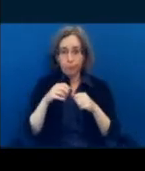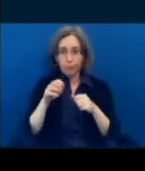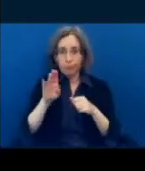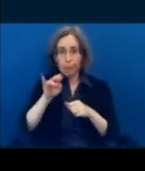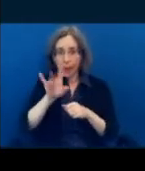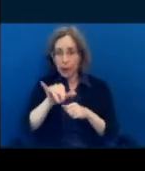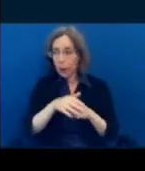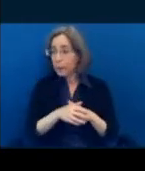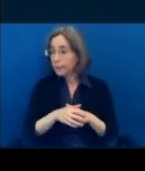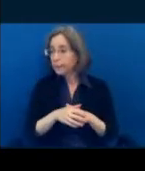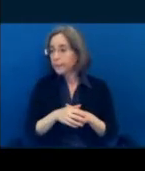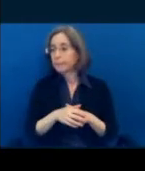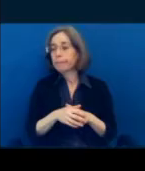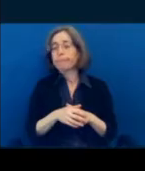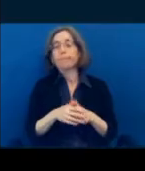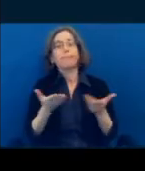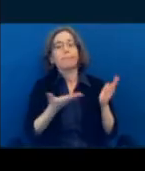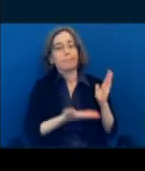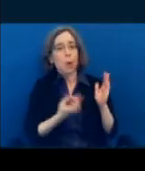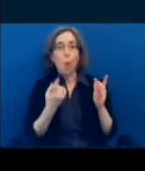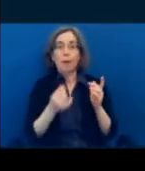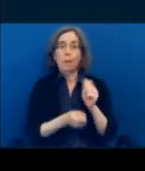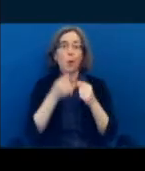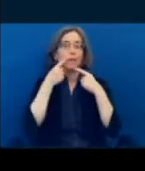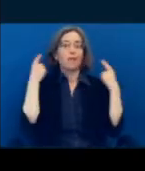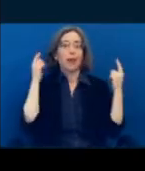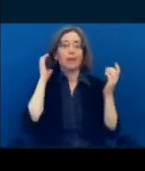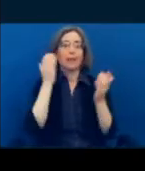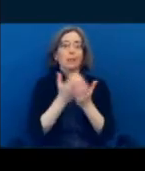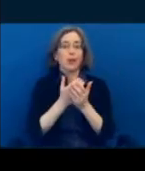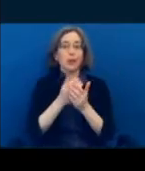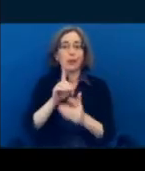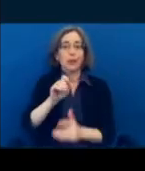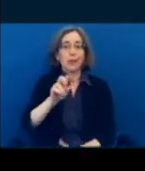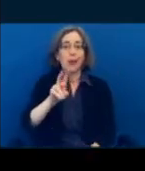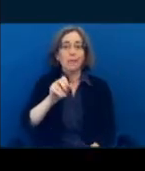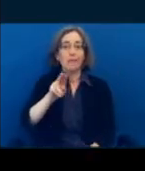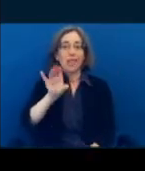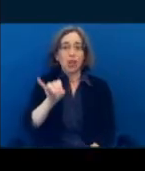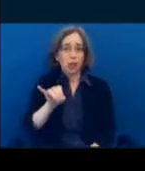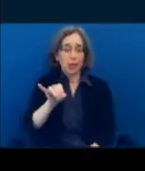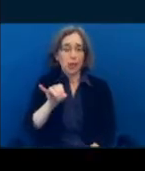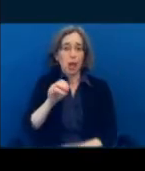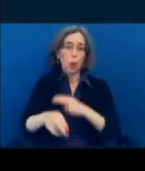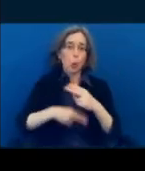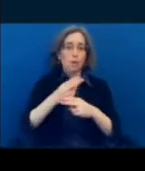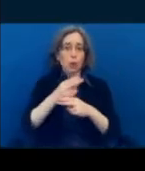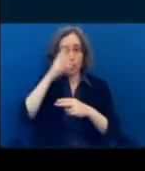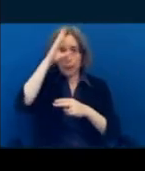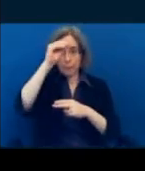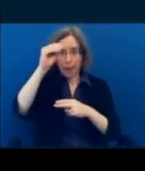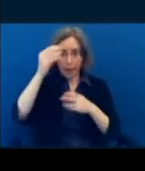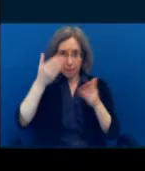OUR HISTORY LEO NARDEE DA VINCI CALLED THE UNIVERSAL MAN, POWERFUL EXEMPLAR OF THE HUMAN